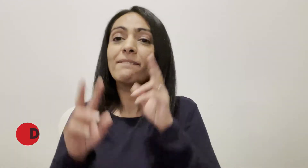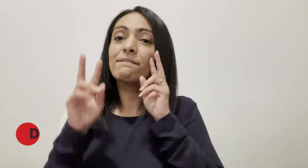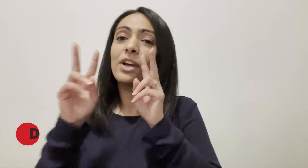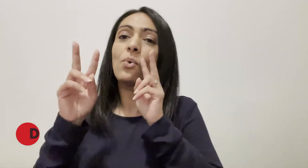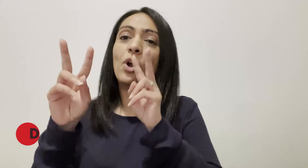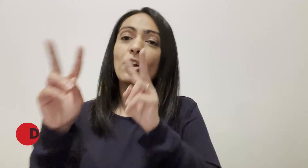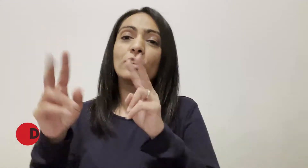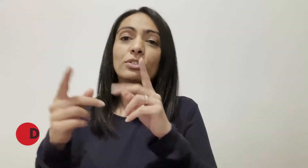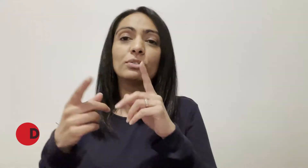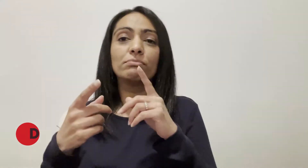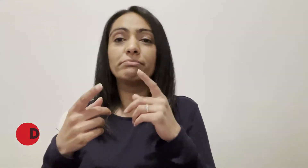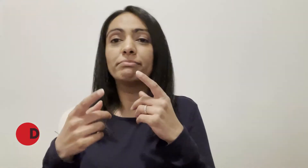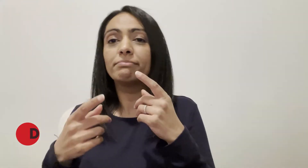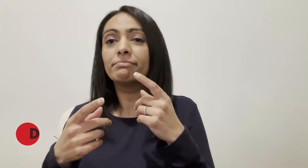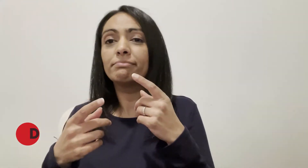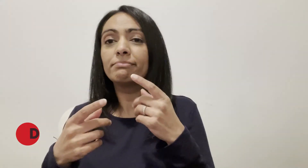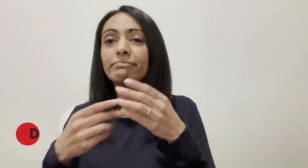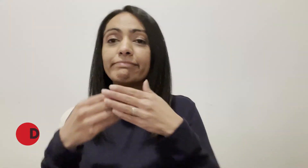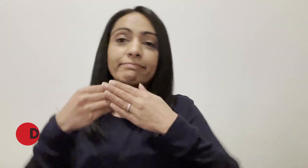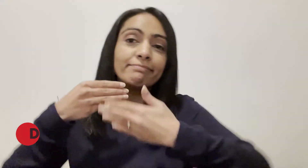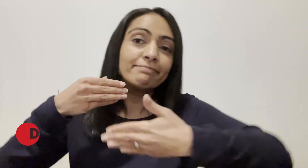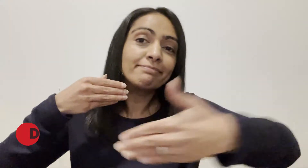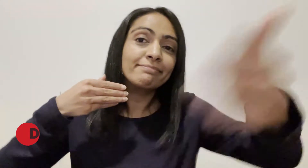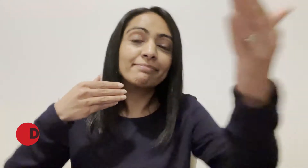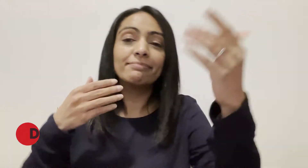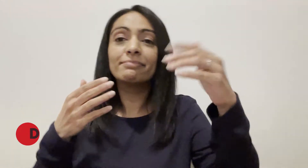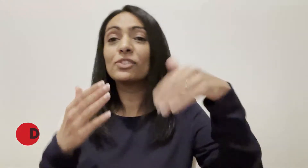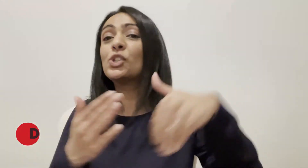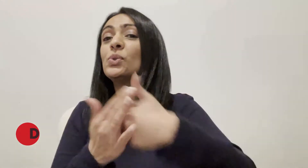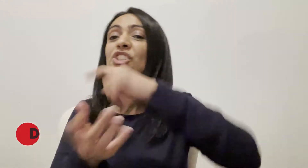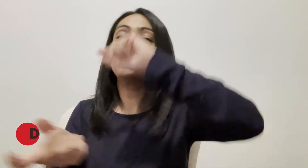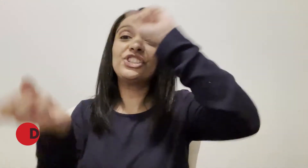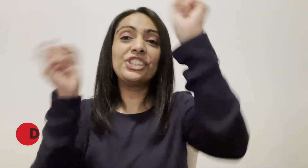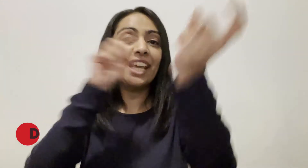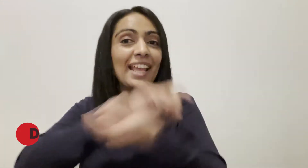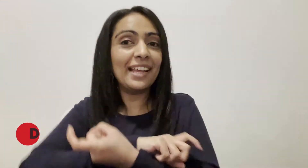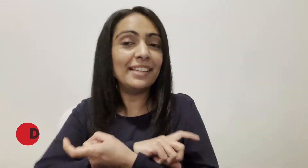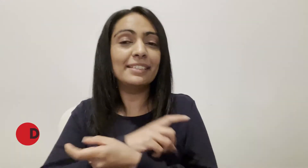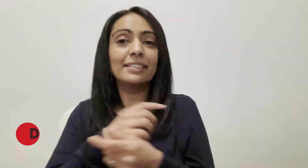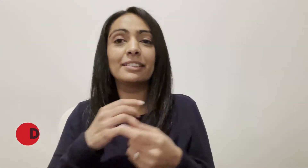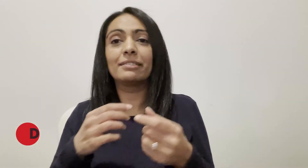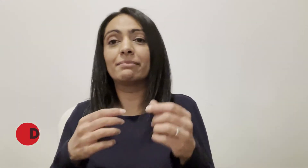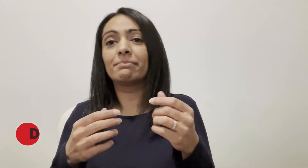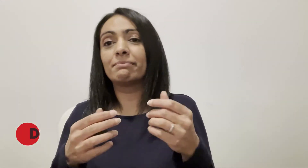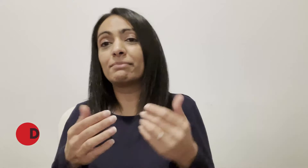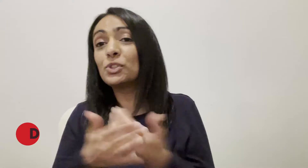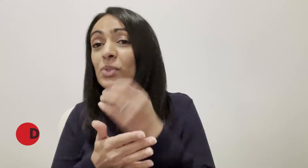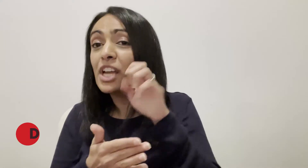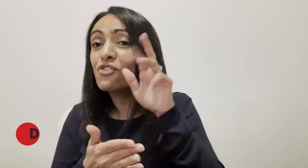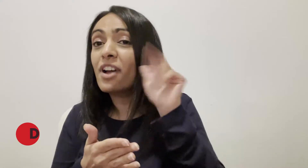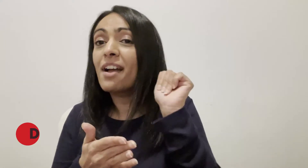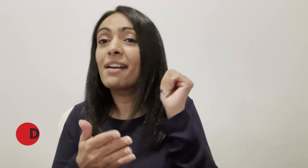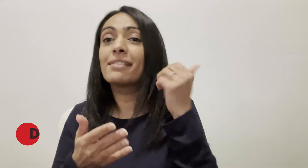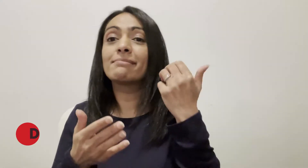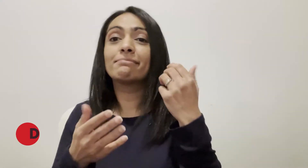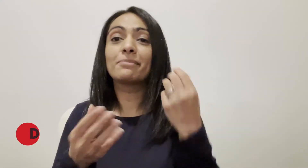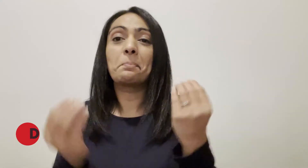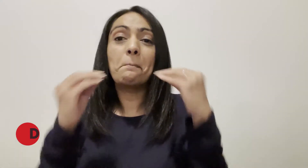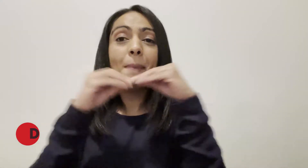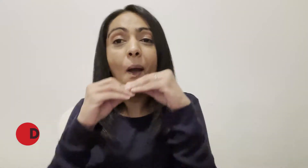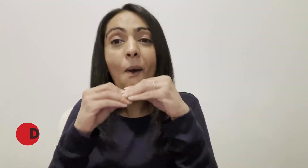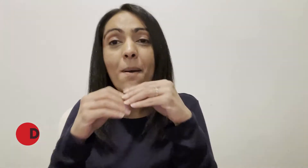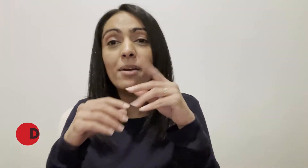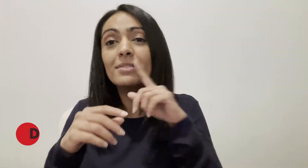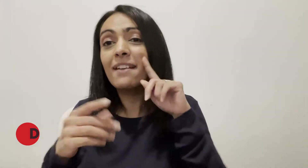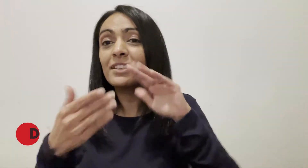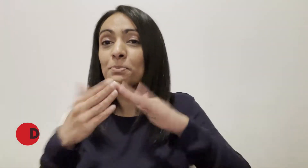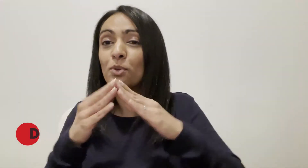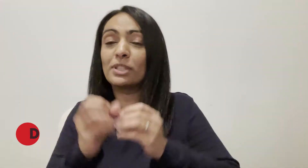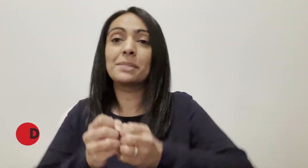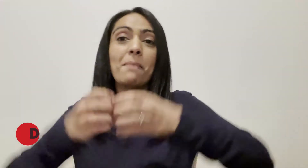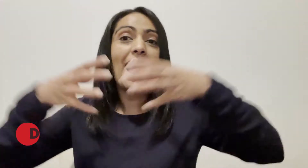forward to new changes, a new era and expanding the Deaf community...